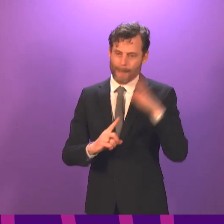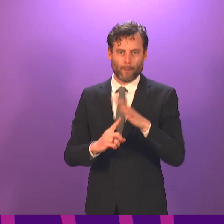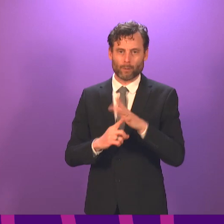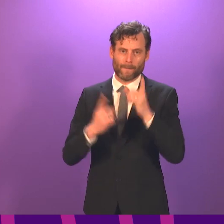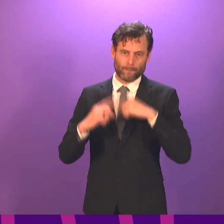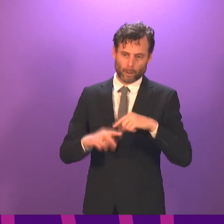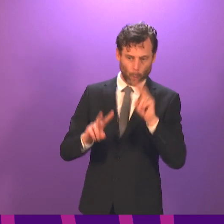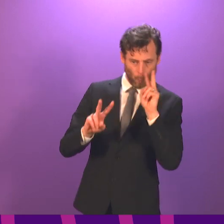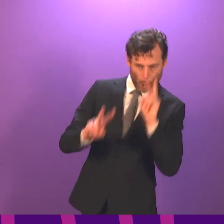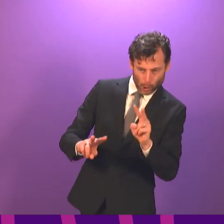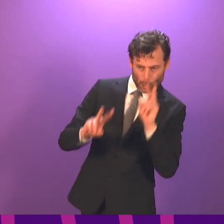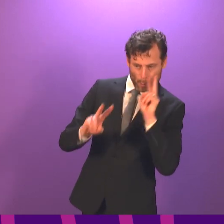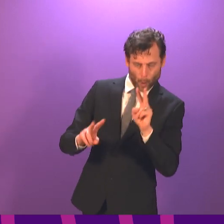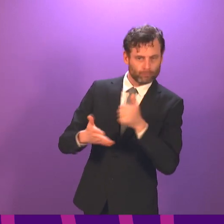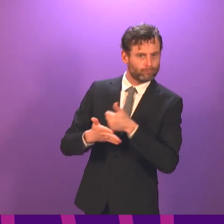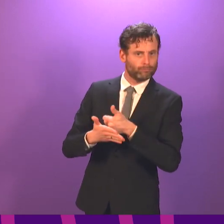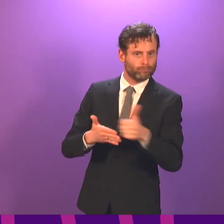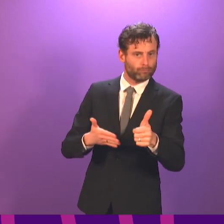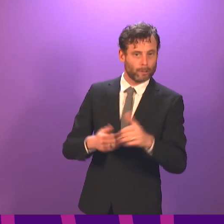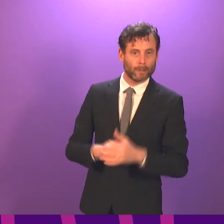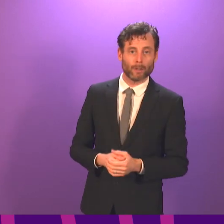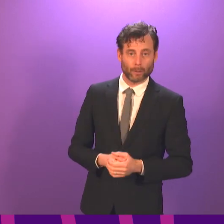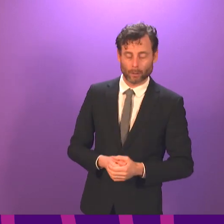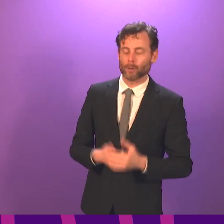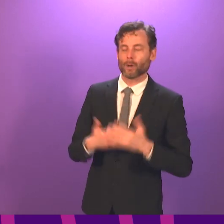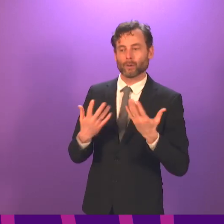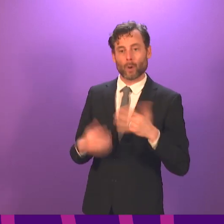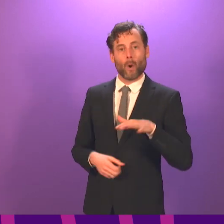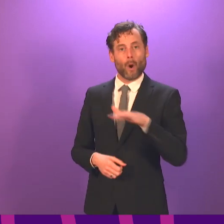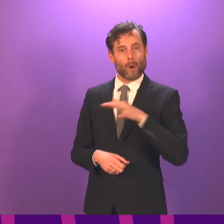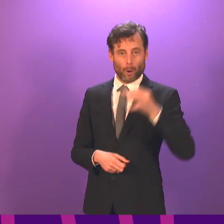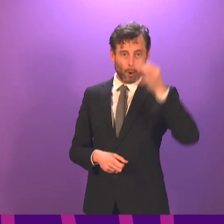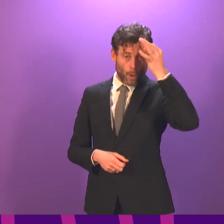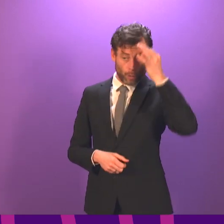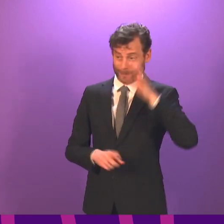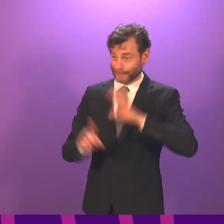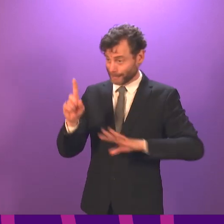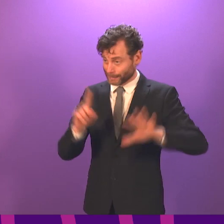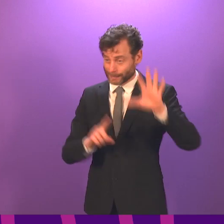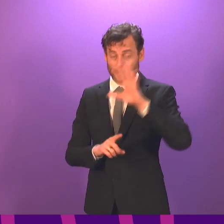priority. All local authorities will, therefore, at least until the Easter break—this is